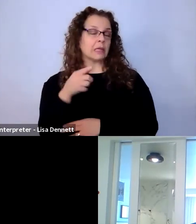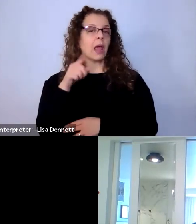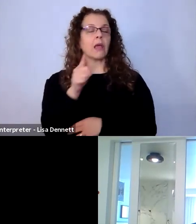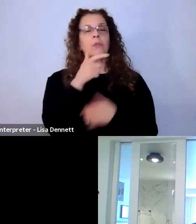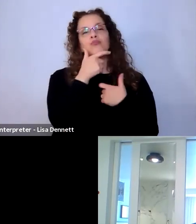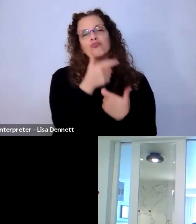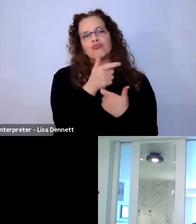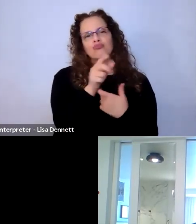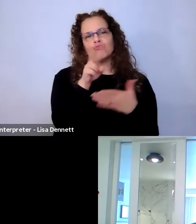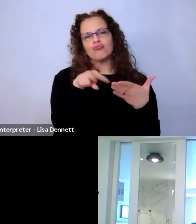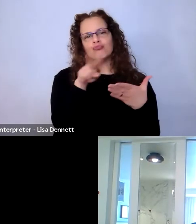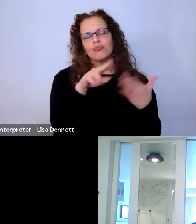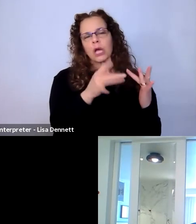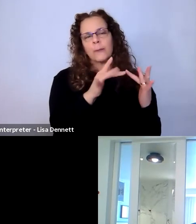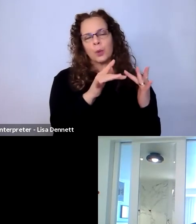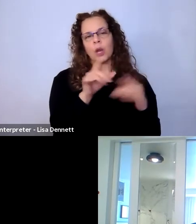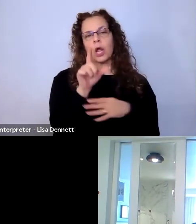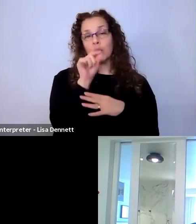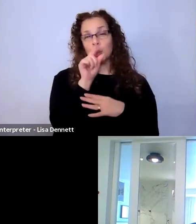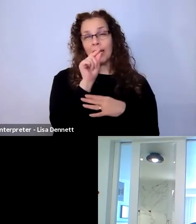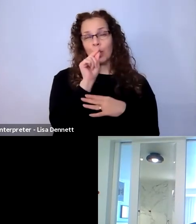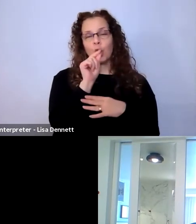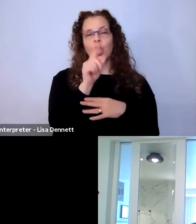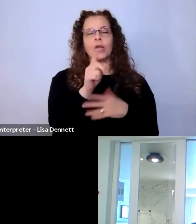and he signed auto tweet what were you thinking when that happened genesis.